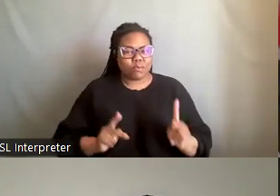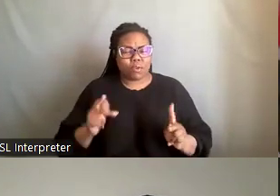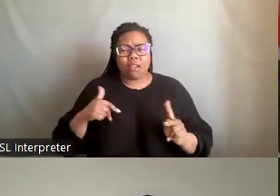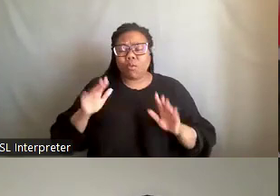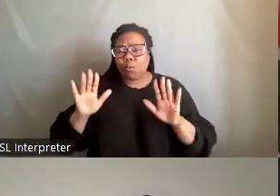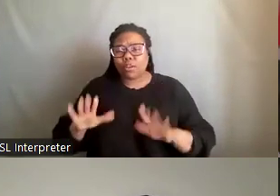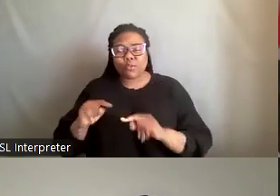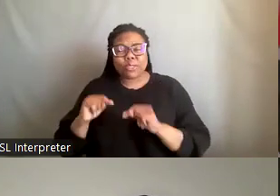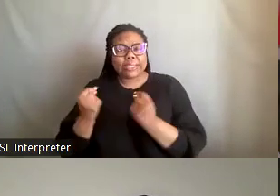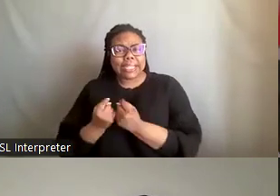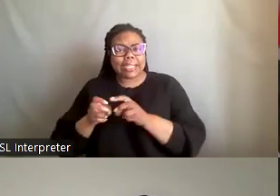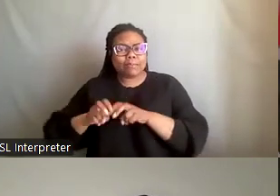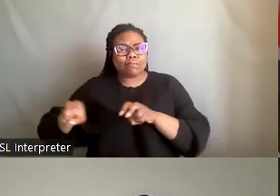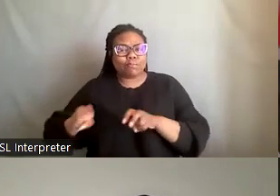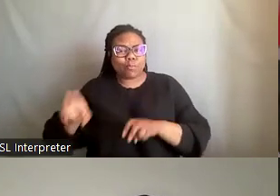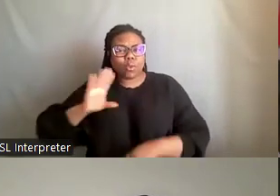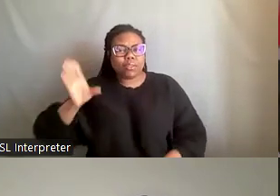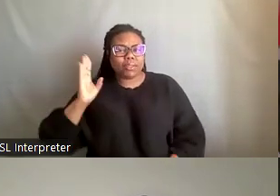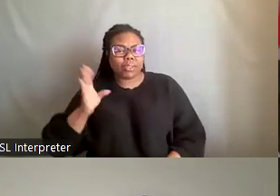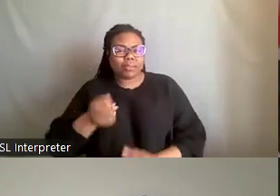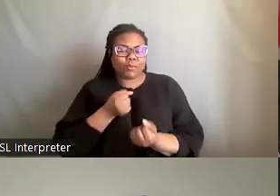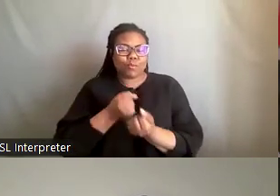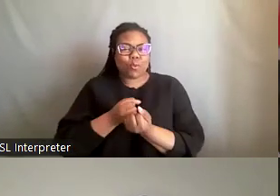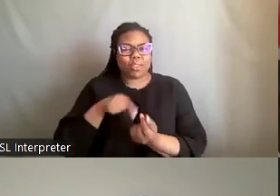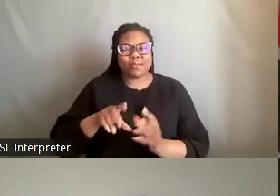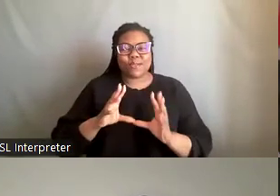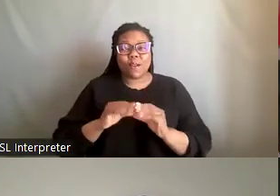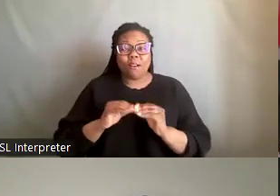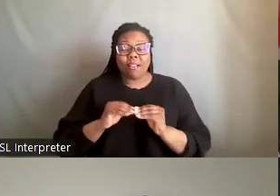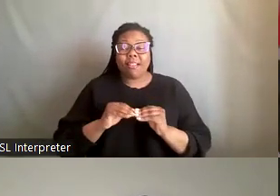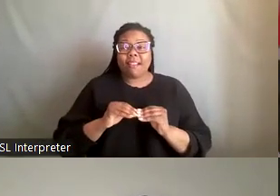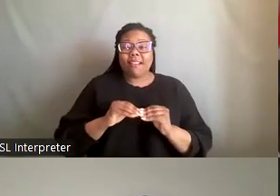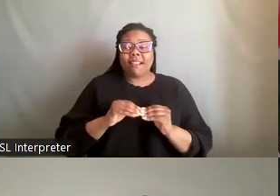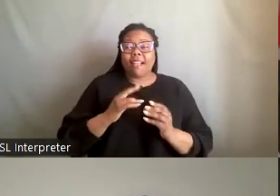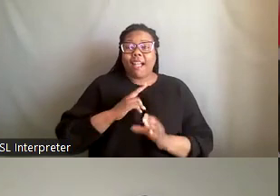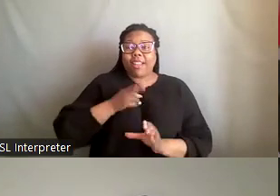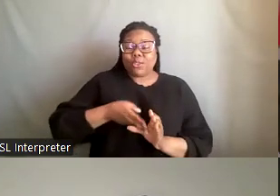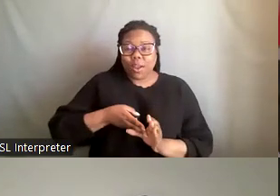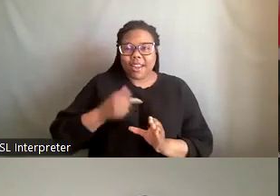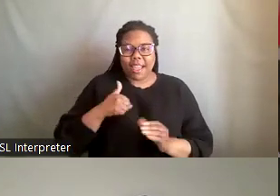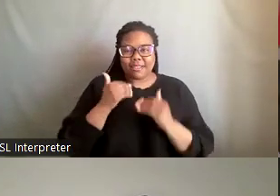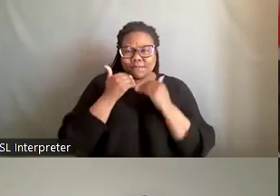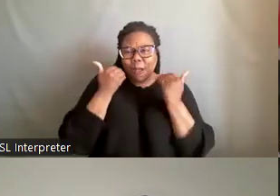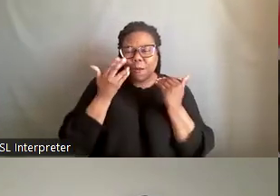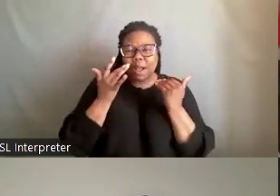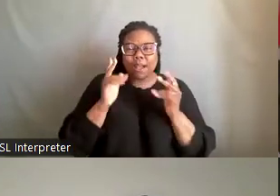organizers forum yet. And we' ve got a great team of folks speaking and supporting the call. I smiled as I got on